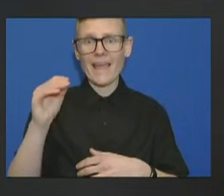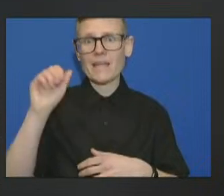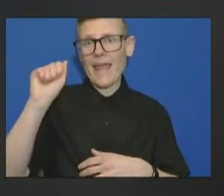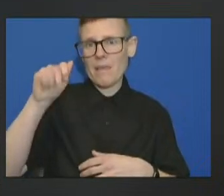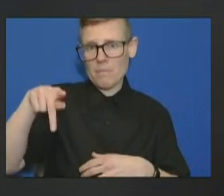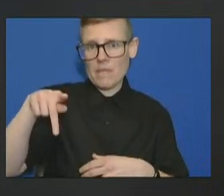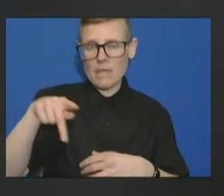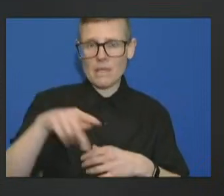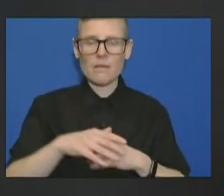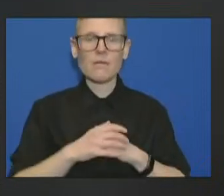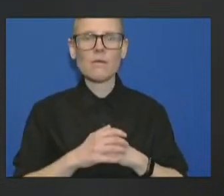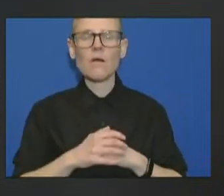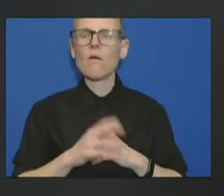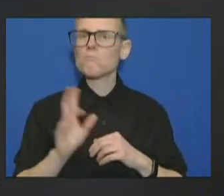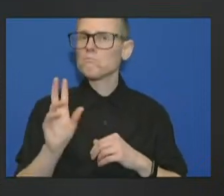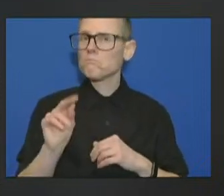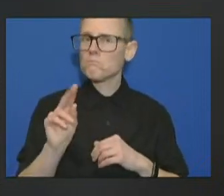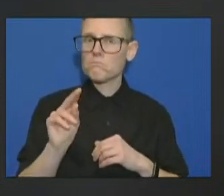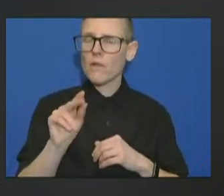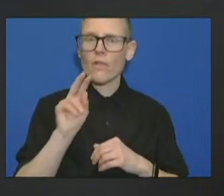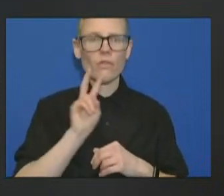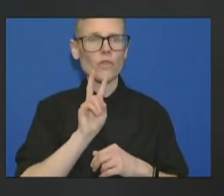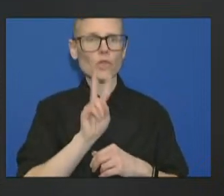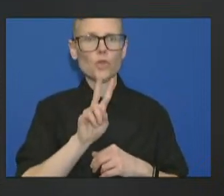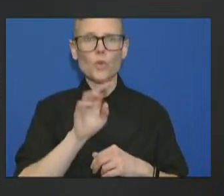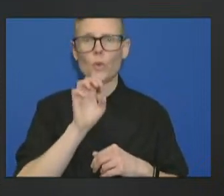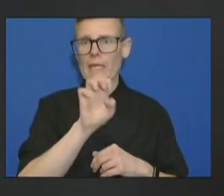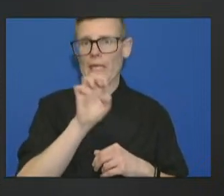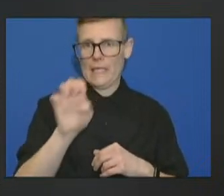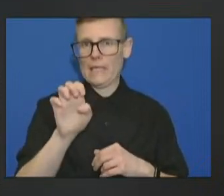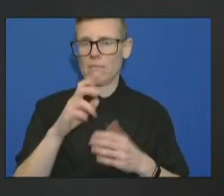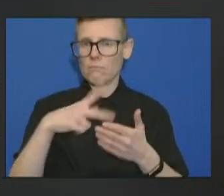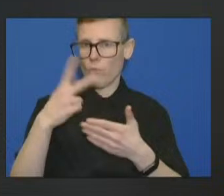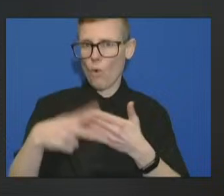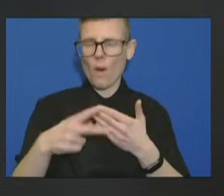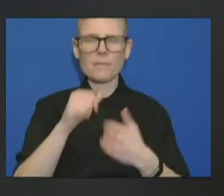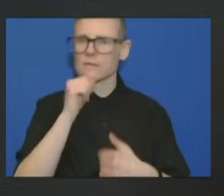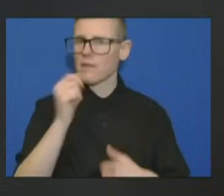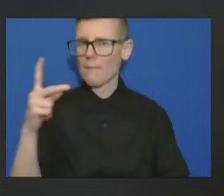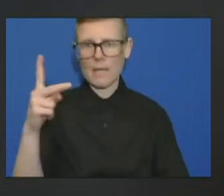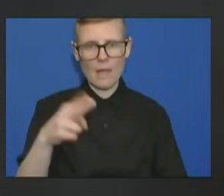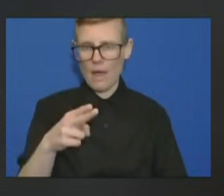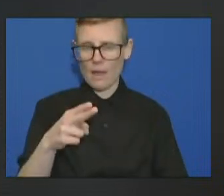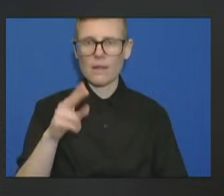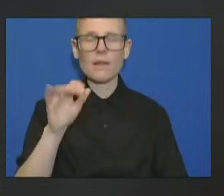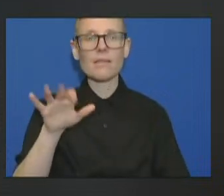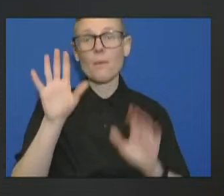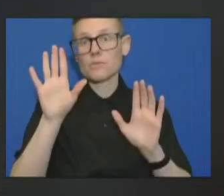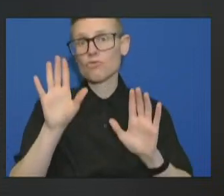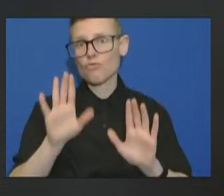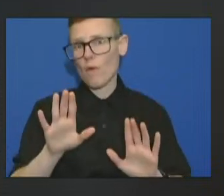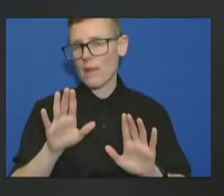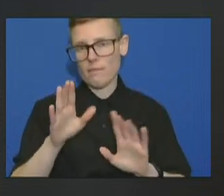program supports students with IEPs and advanced classes. No.